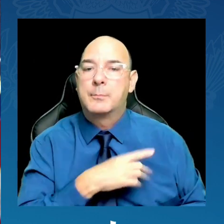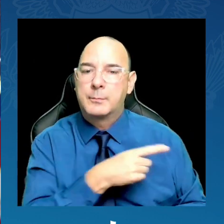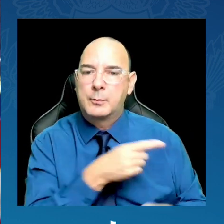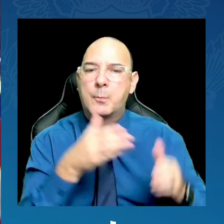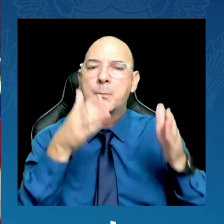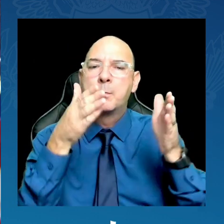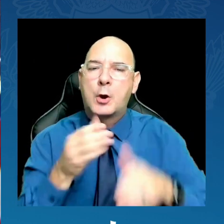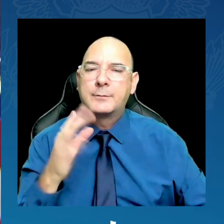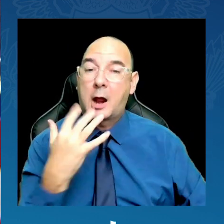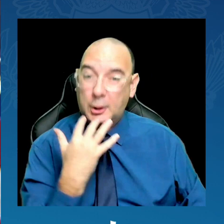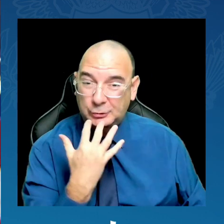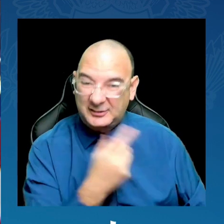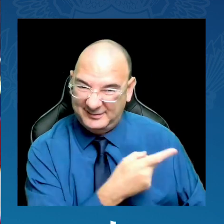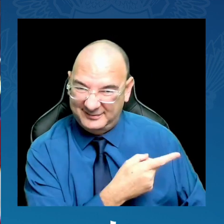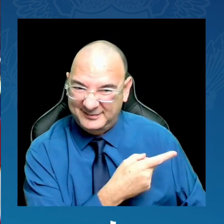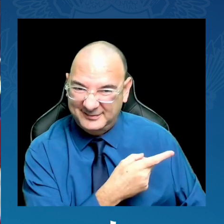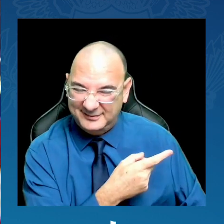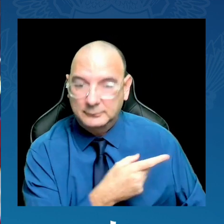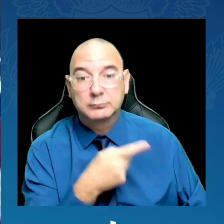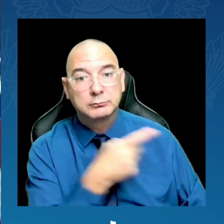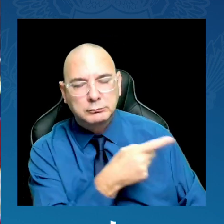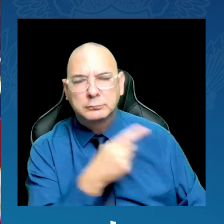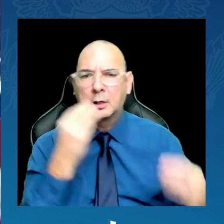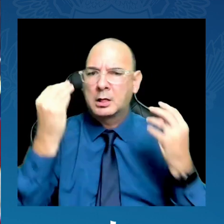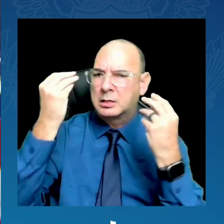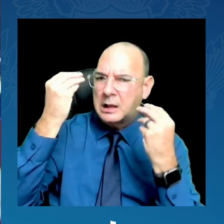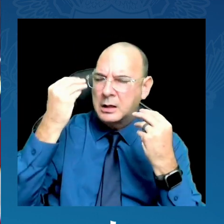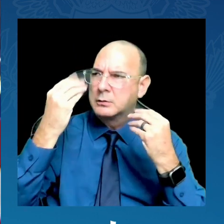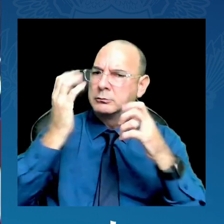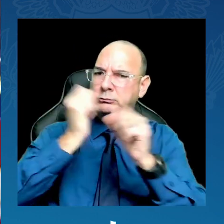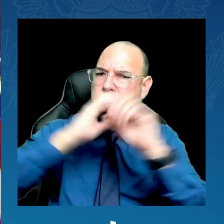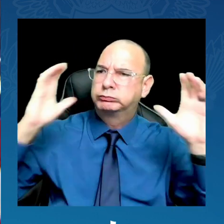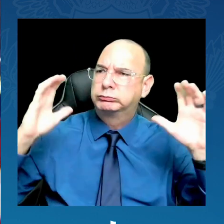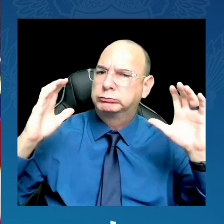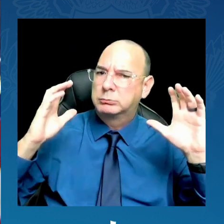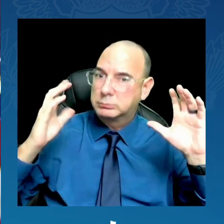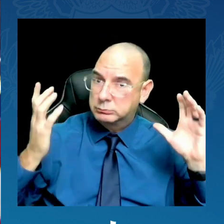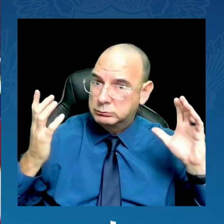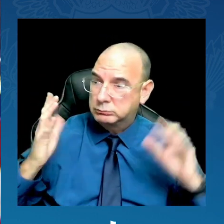And think about it: So, when we went before, indeed, with pride, we planted our flag.